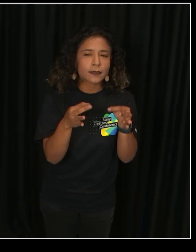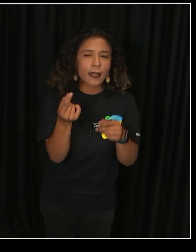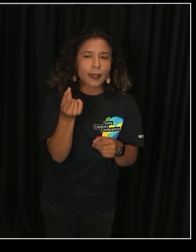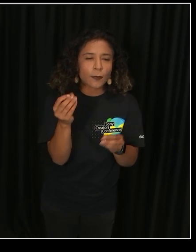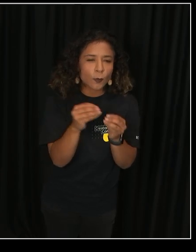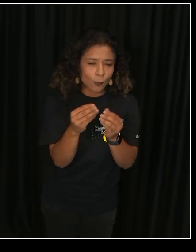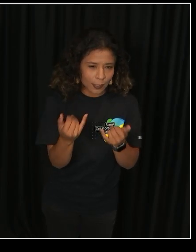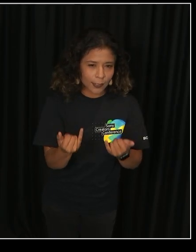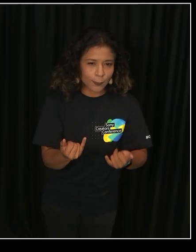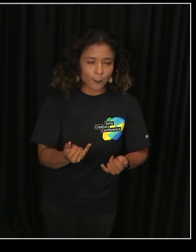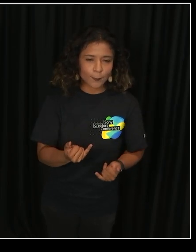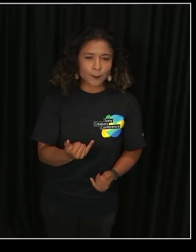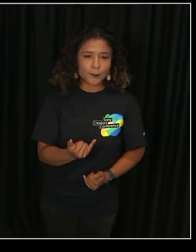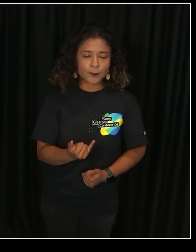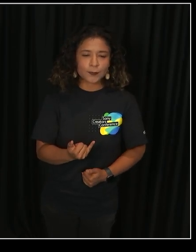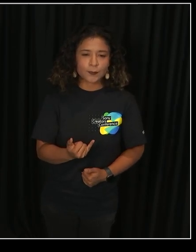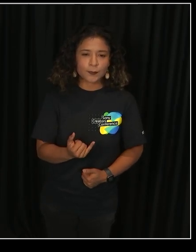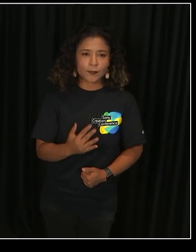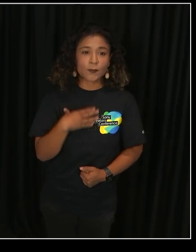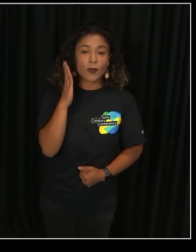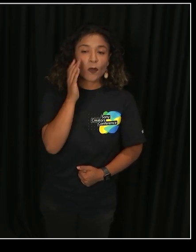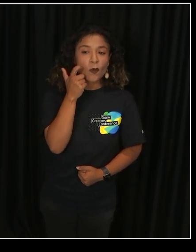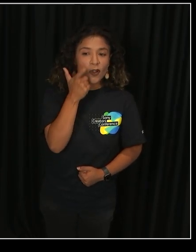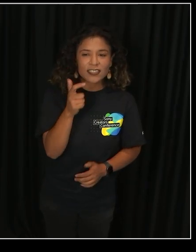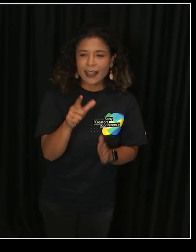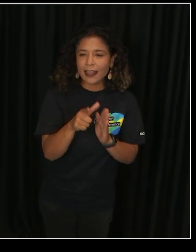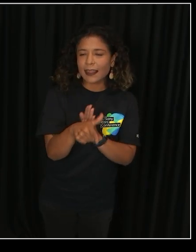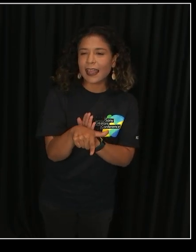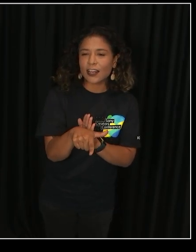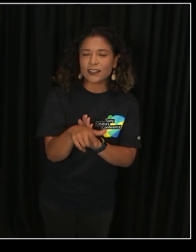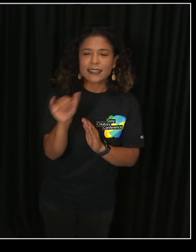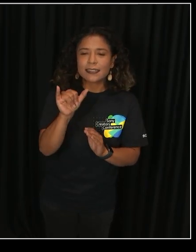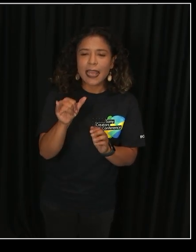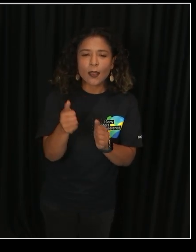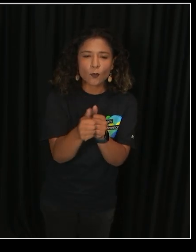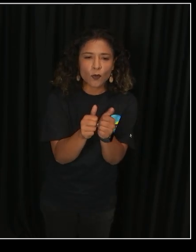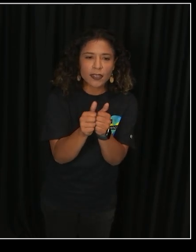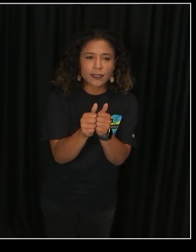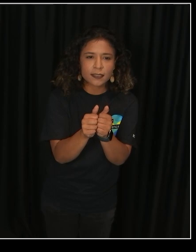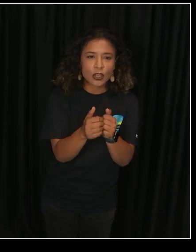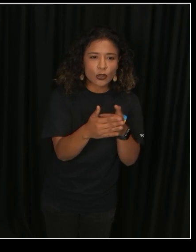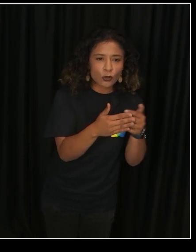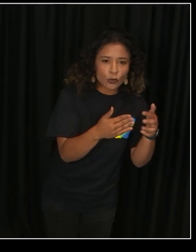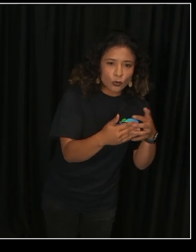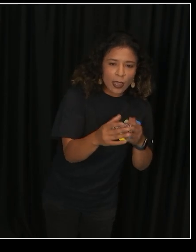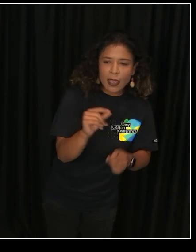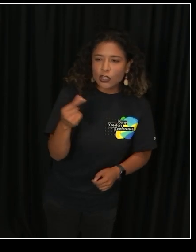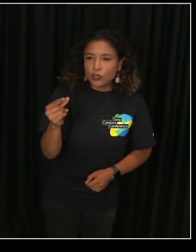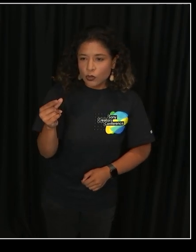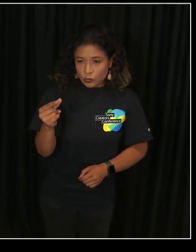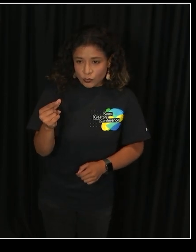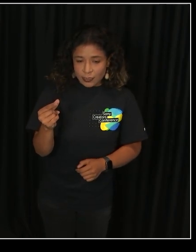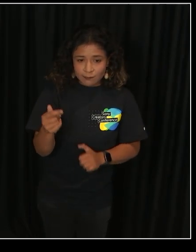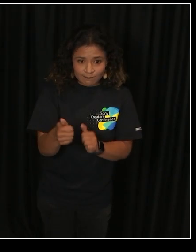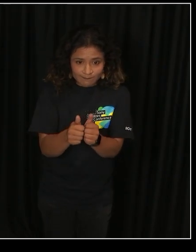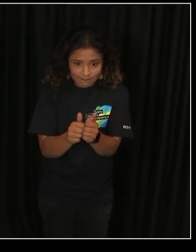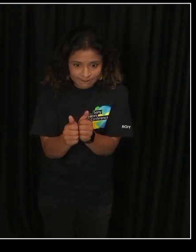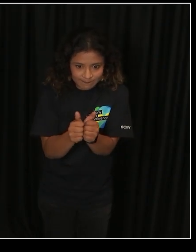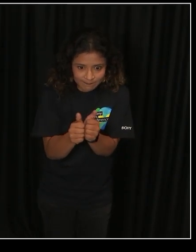So we're going to watch later in that same race, the gray and the green car are battling it out with the humans here.